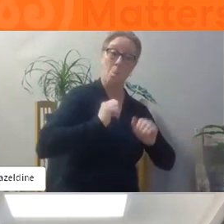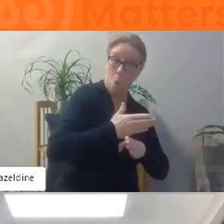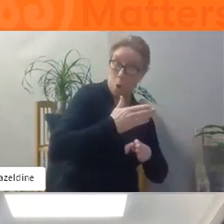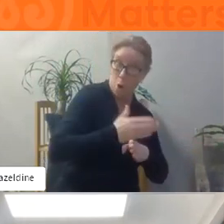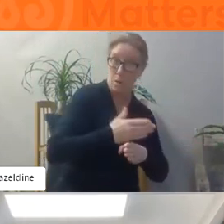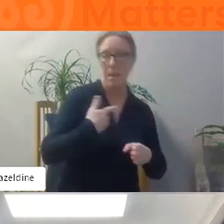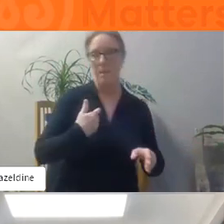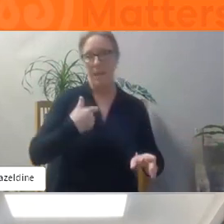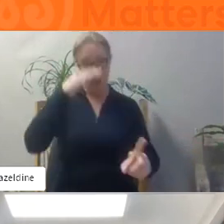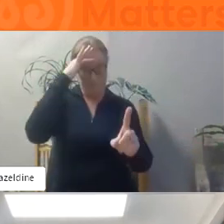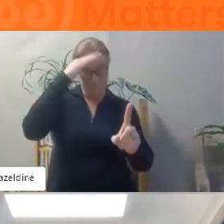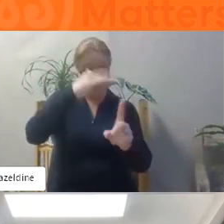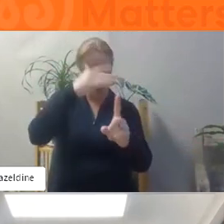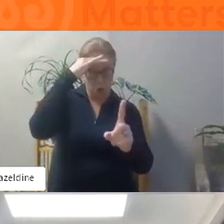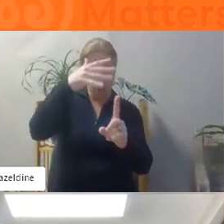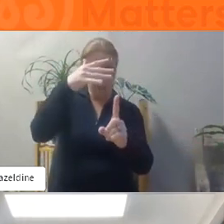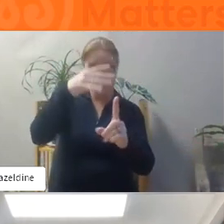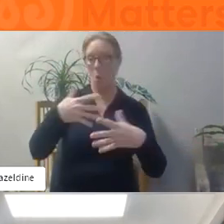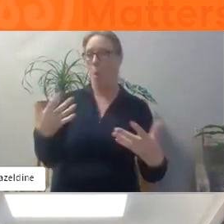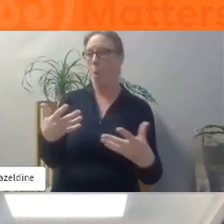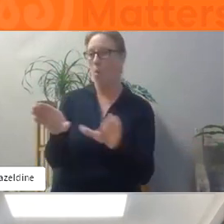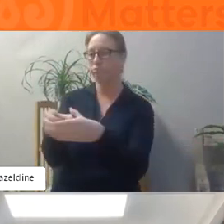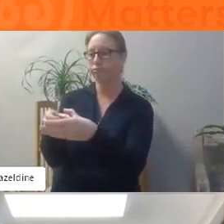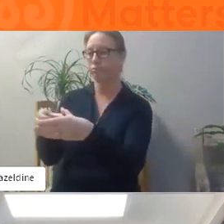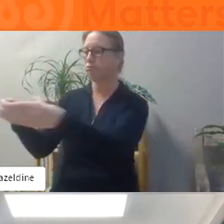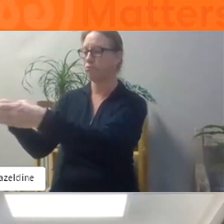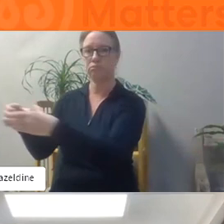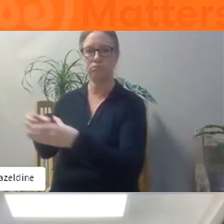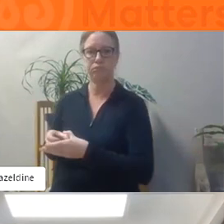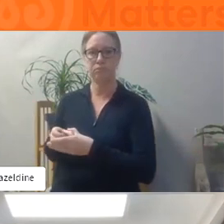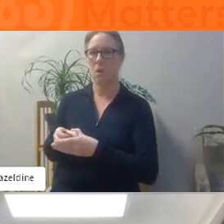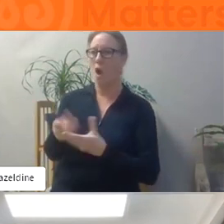we've got some pockets of absolute brilliance and excellence. But